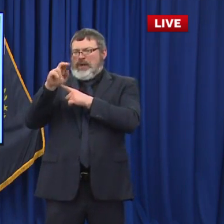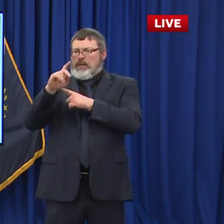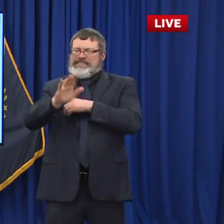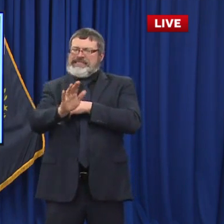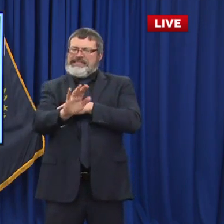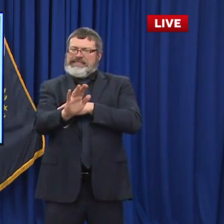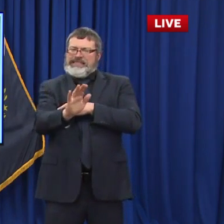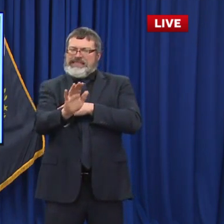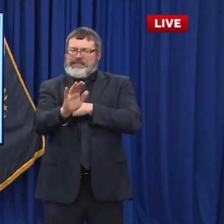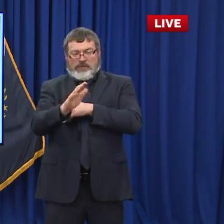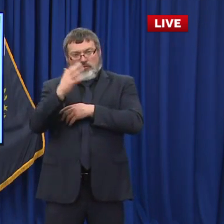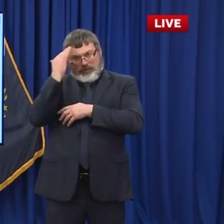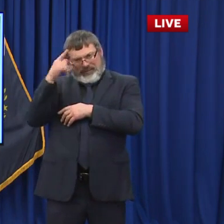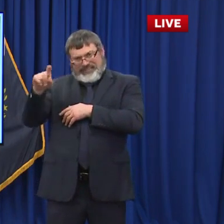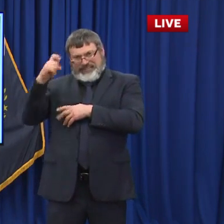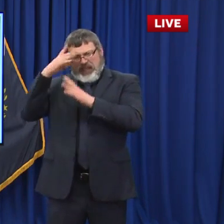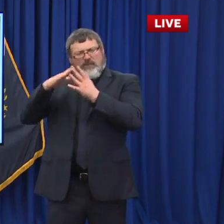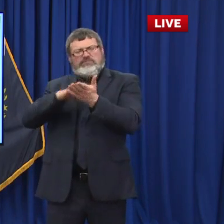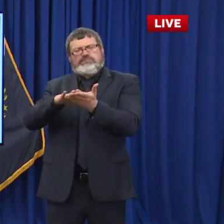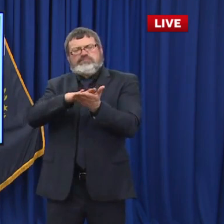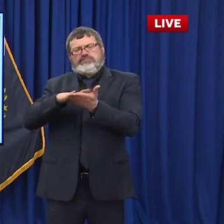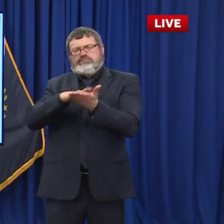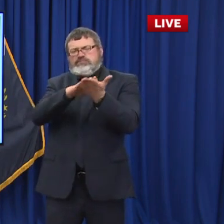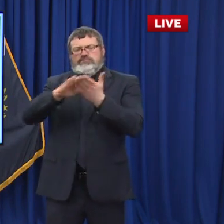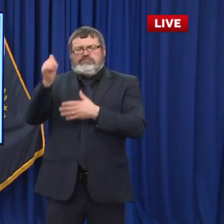BUT THOSE ARE SINGLE POINTS IN TIME. I KNOW THEY’RE CONSTANTLY CLEANING THE STATE HOUSE.